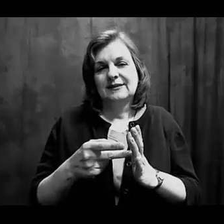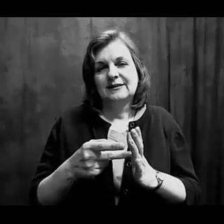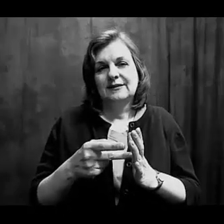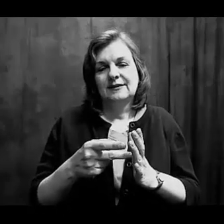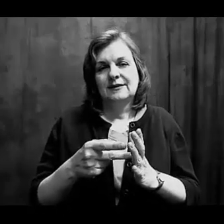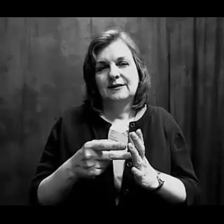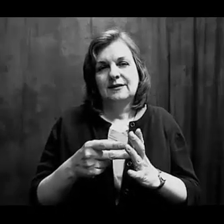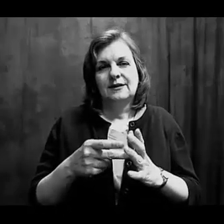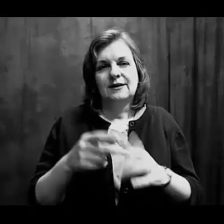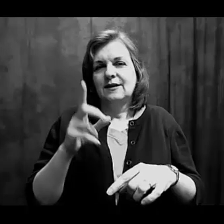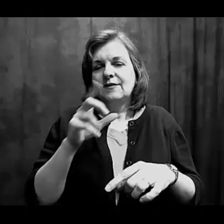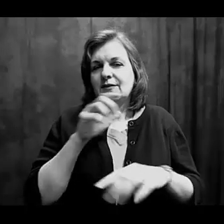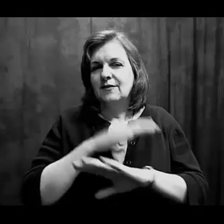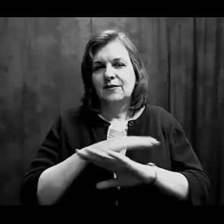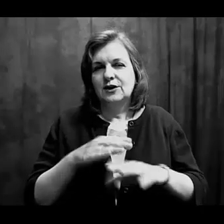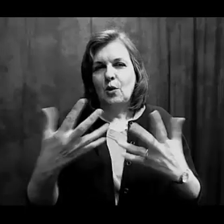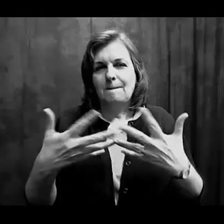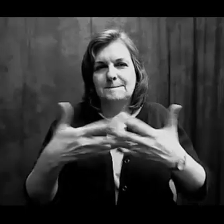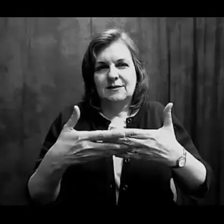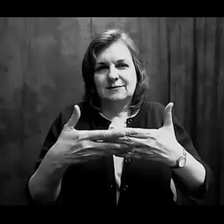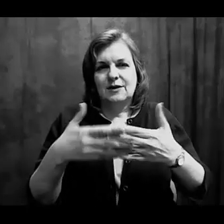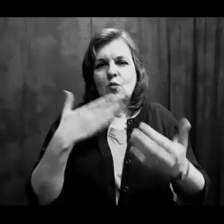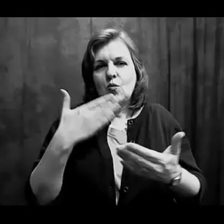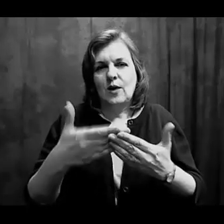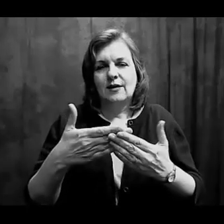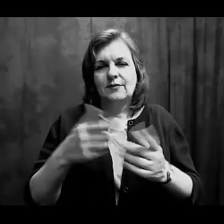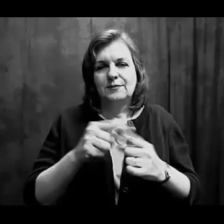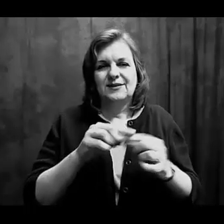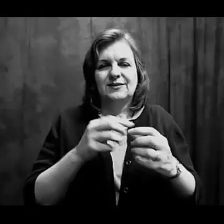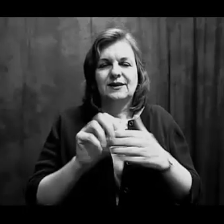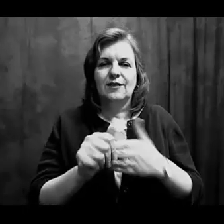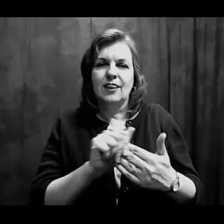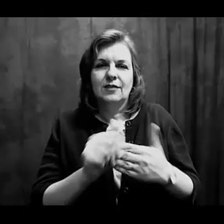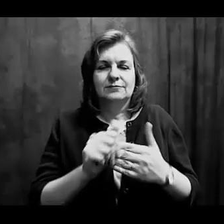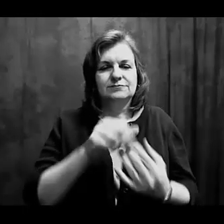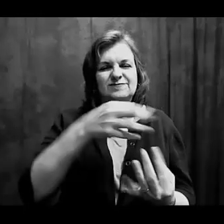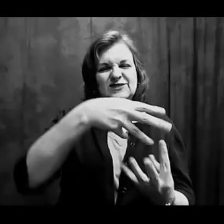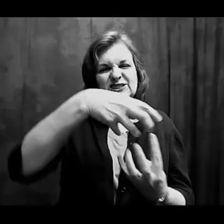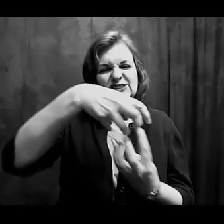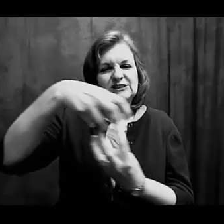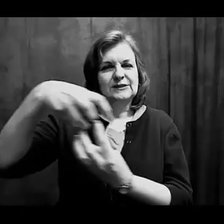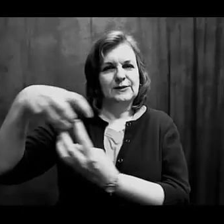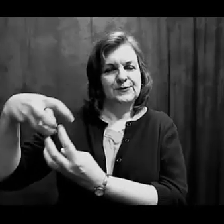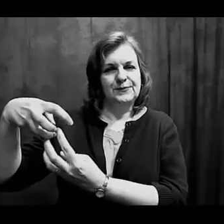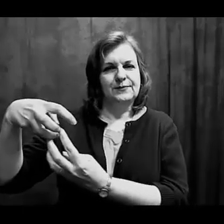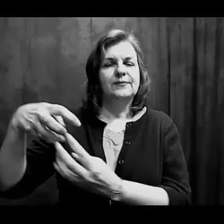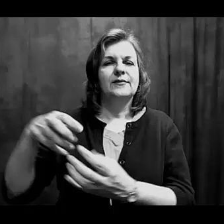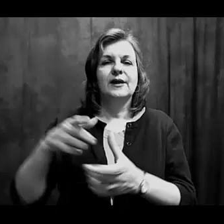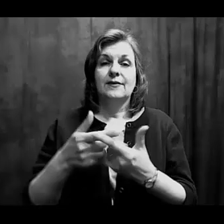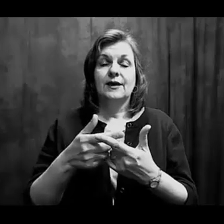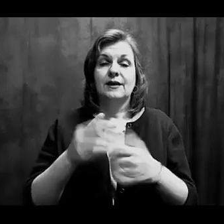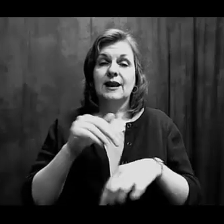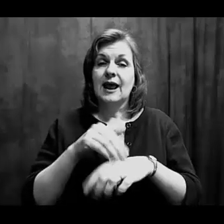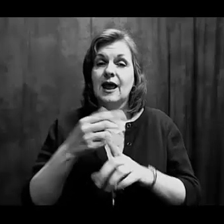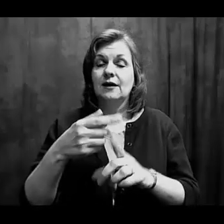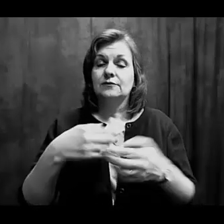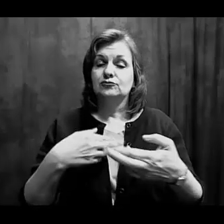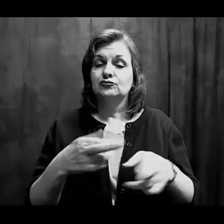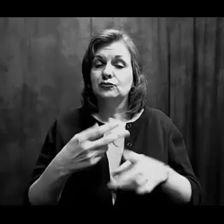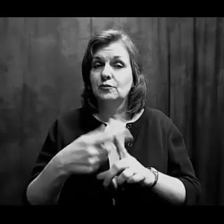and that means that they do not pack together and they stay liquid